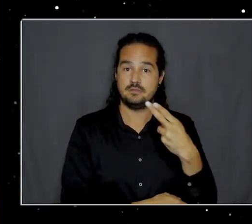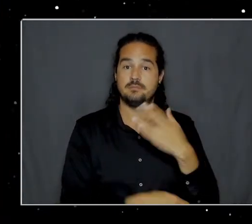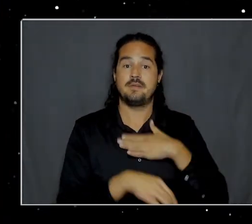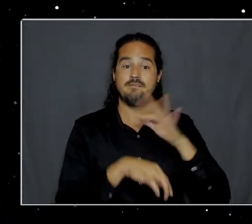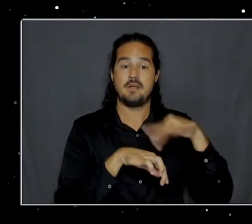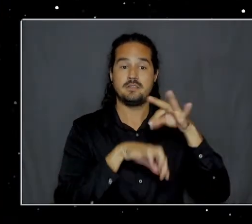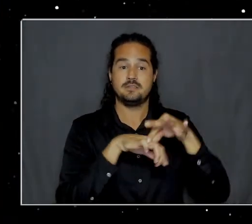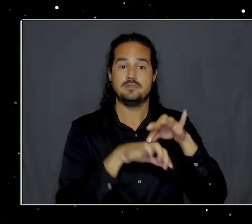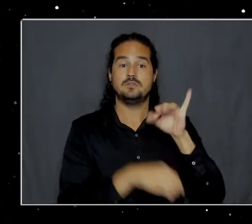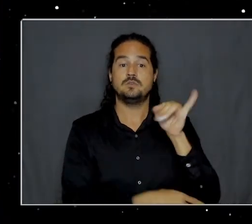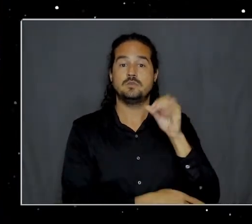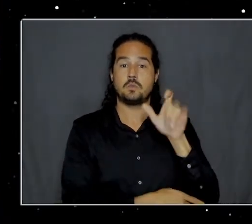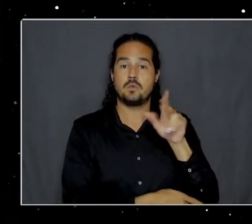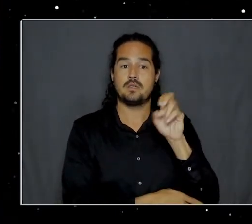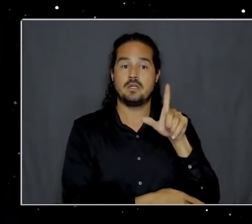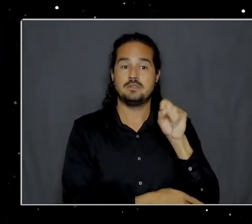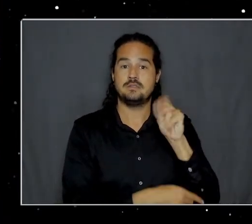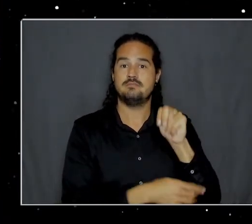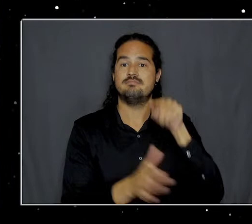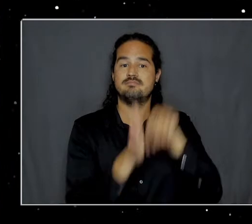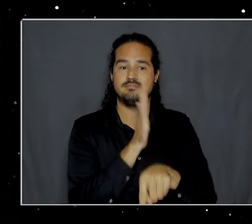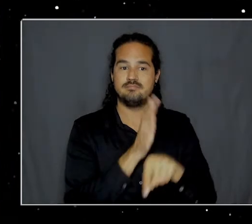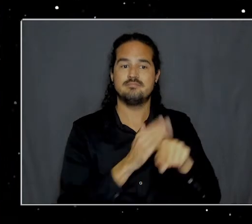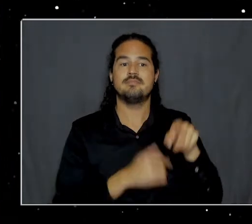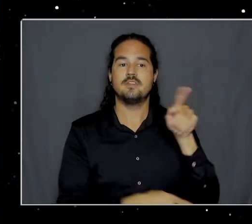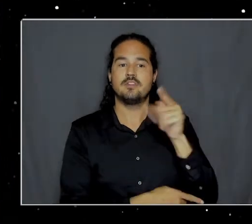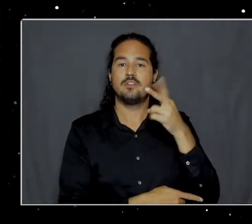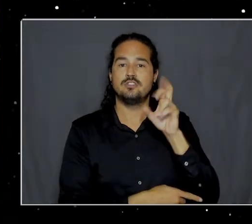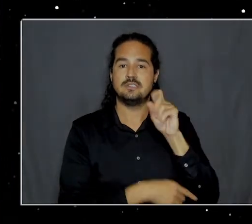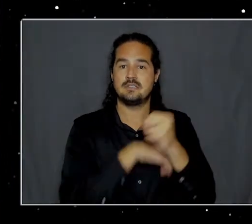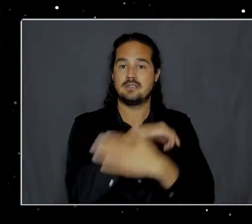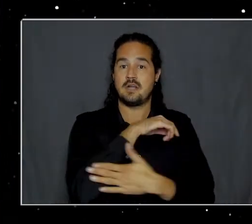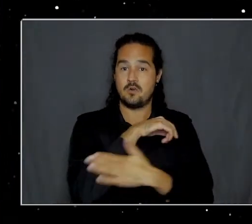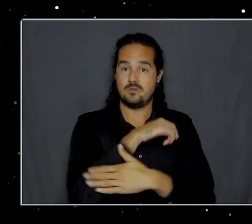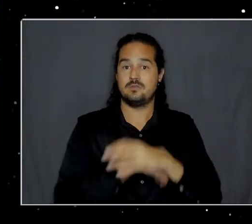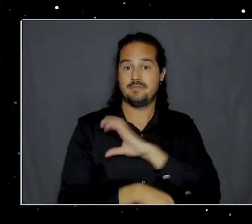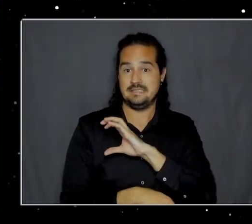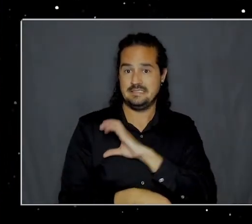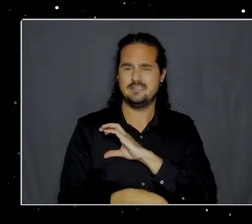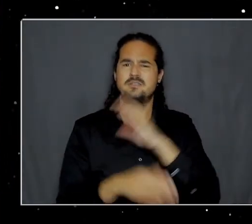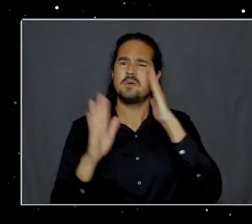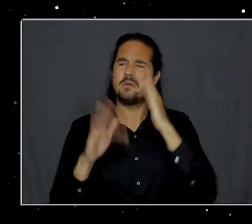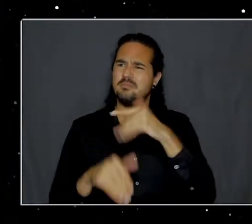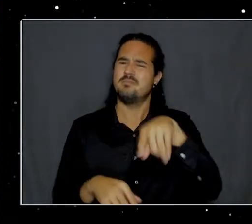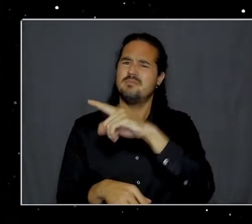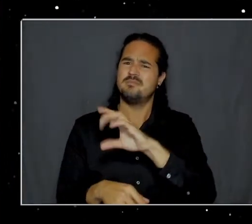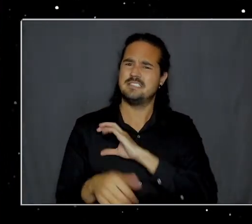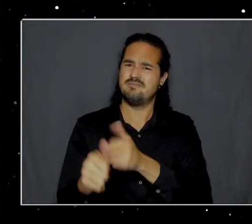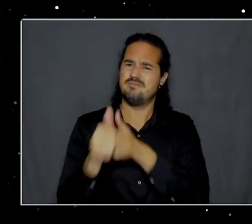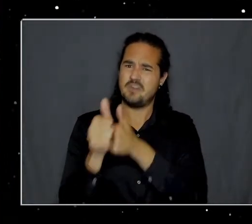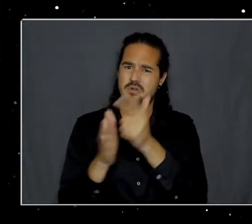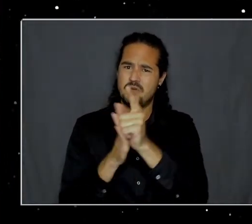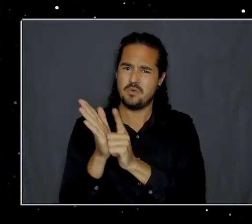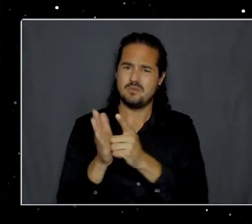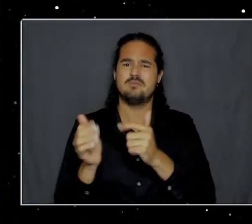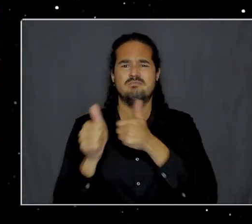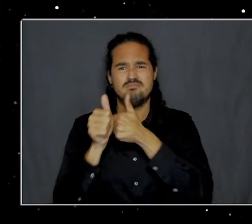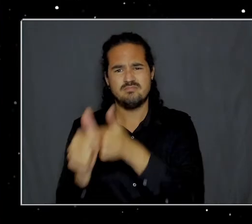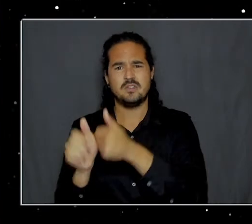FALETOGO. LIKE ME, IOSIA WAS A SAMOAN MAN, AND WE BELIEVE THAT IMPACTED COMMUNITIES SHOULD HAVE A PLACE